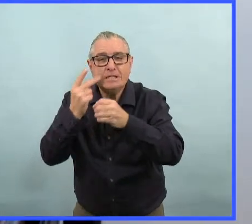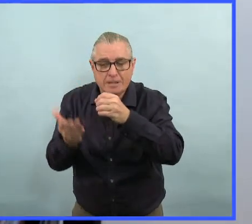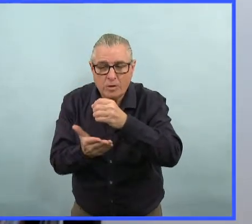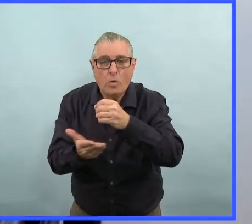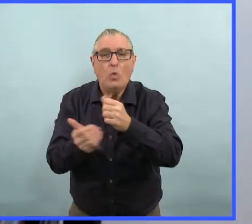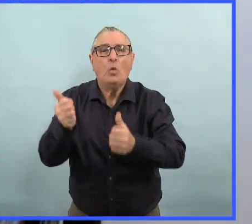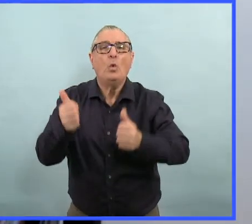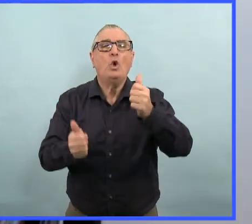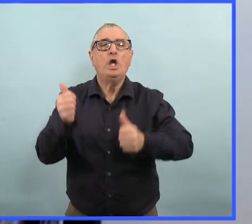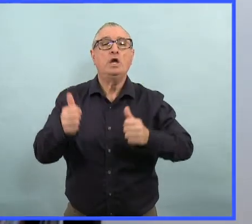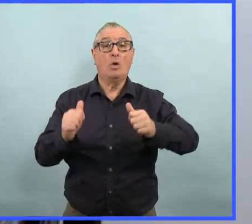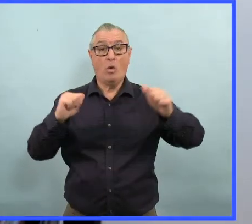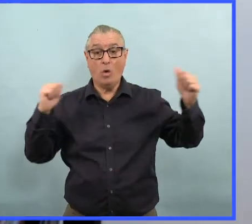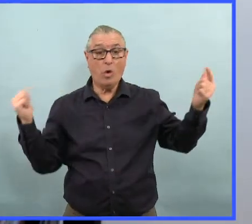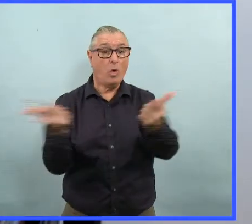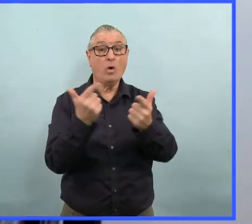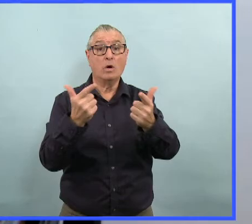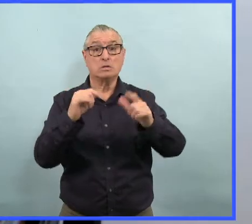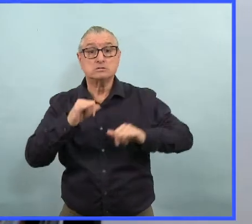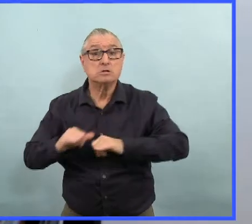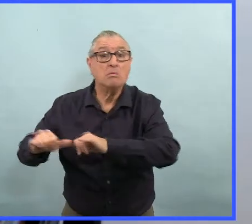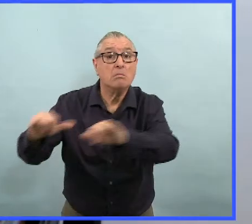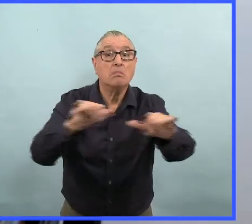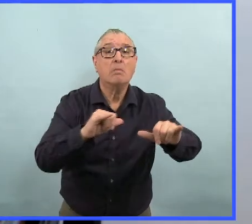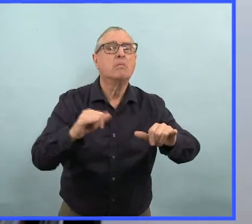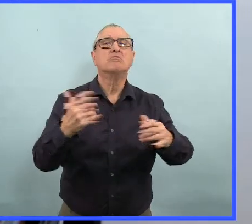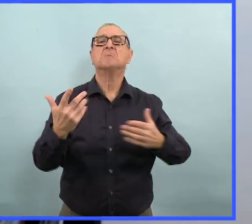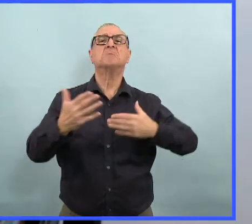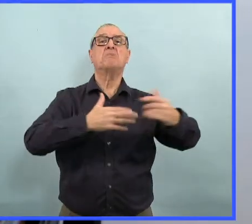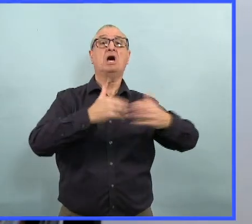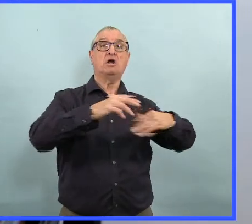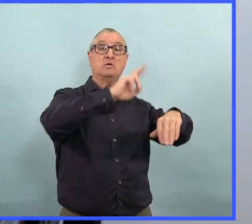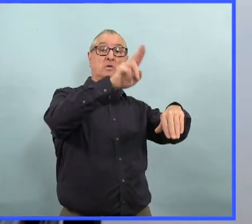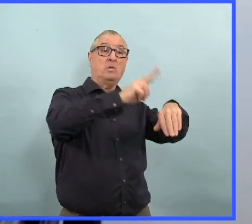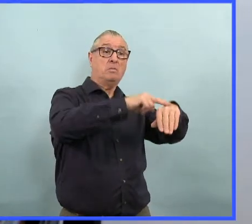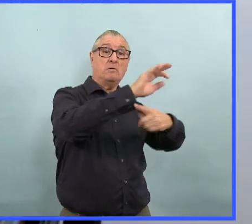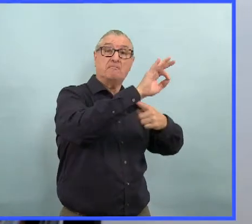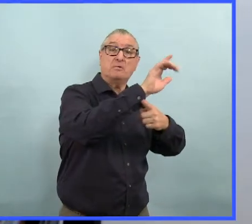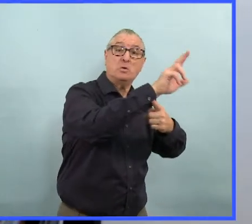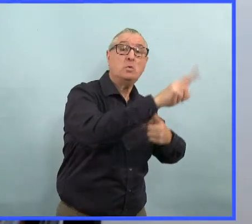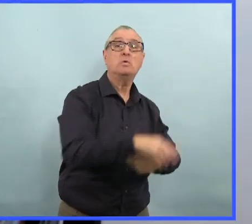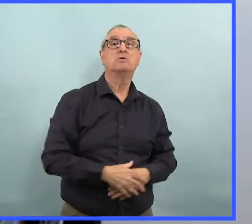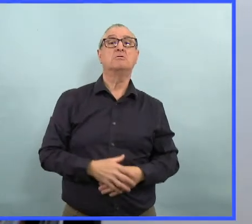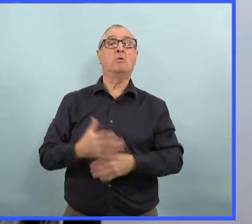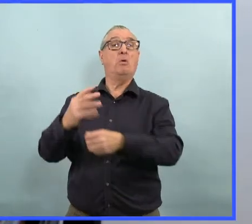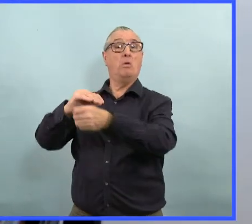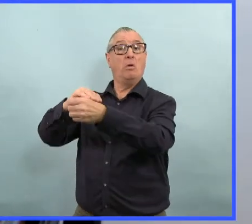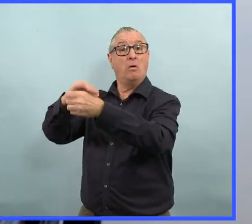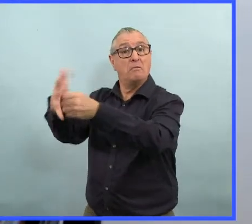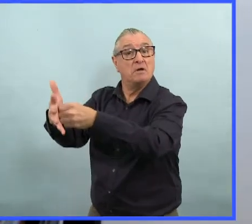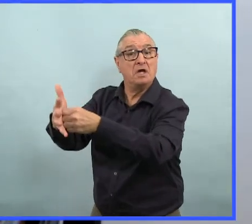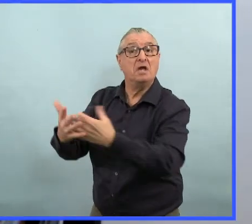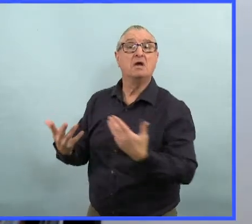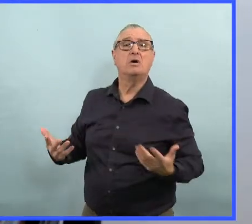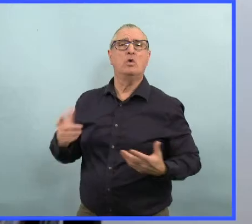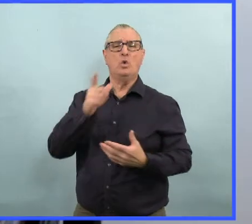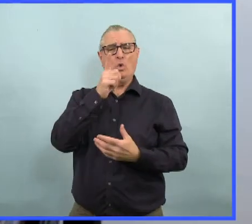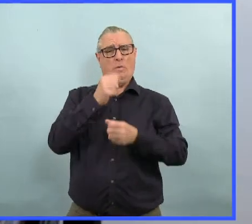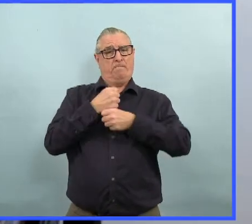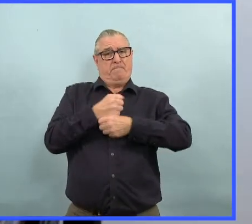about influenza or covid that the manufacturers want to try to find parts of the virus that they